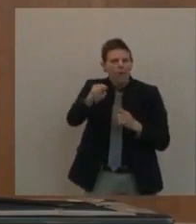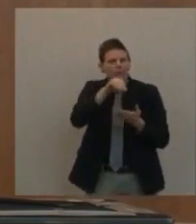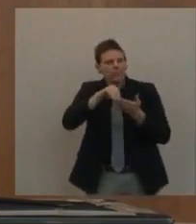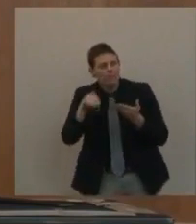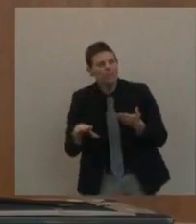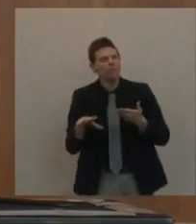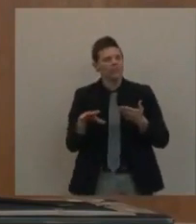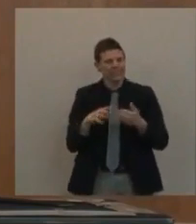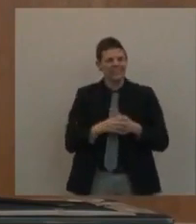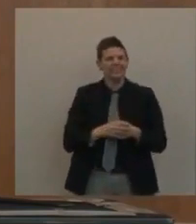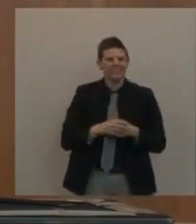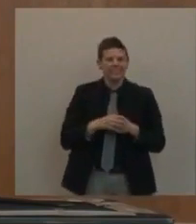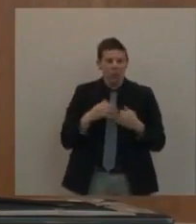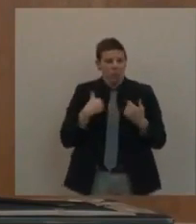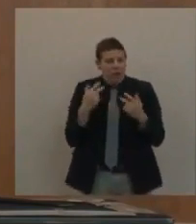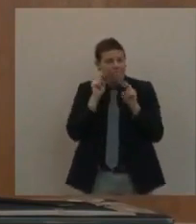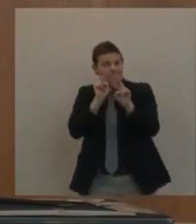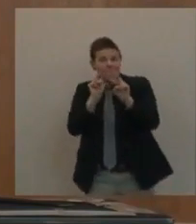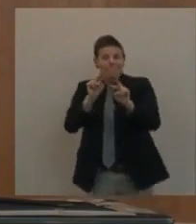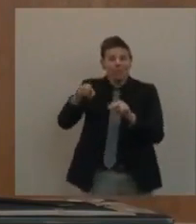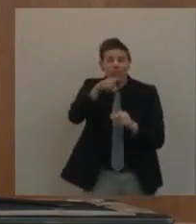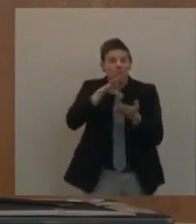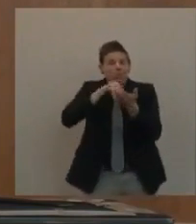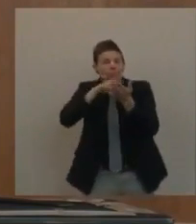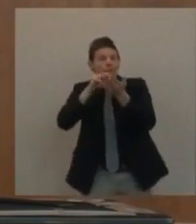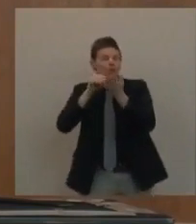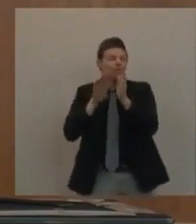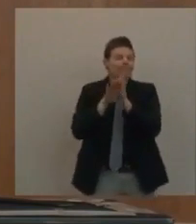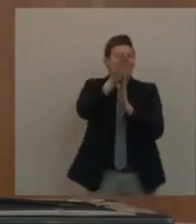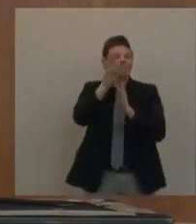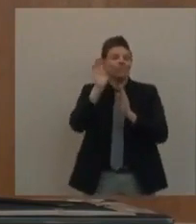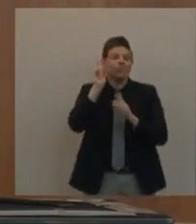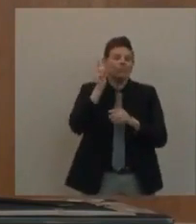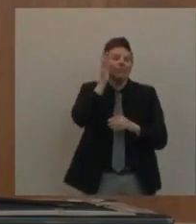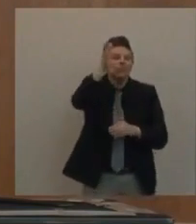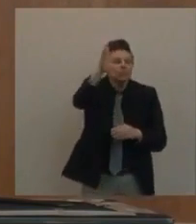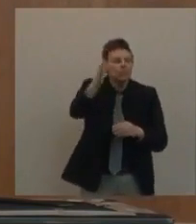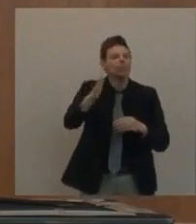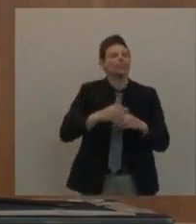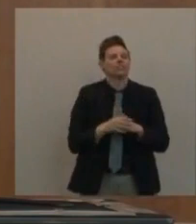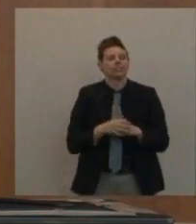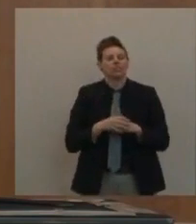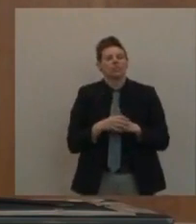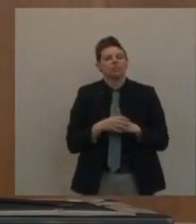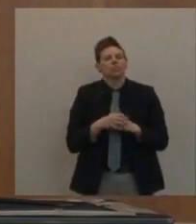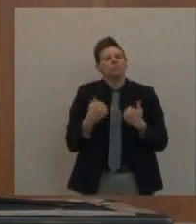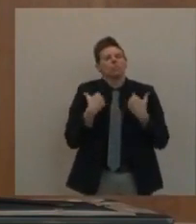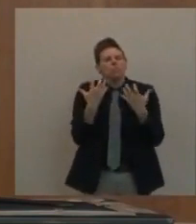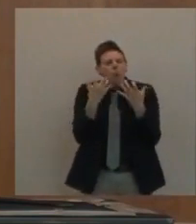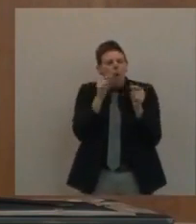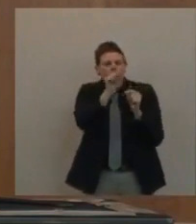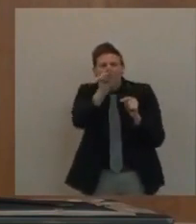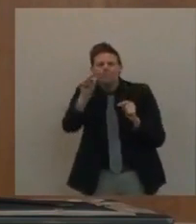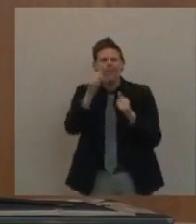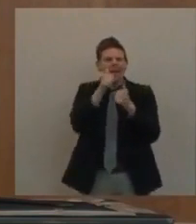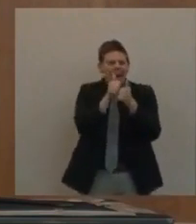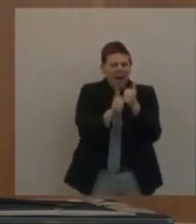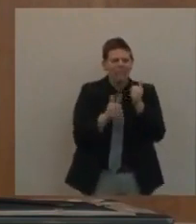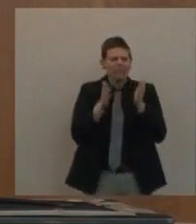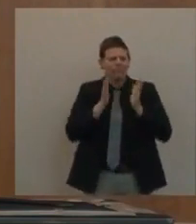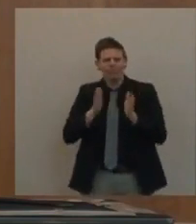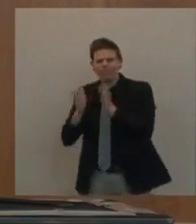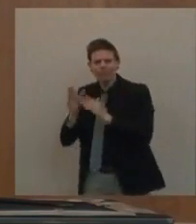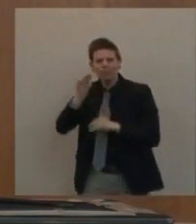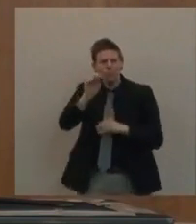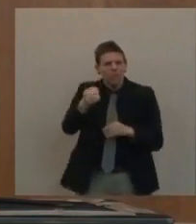YOUR EDUCATORS ARE STILL CARRYING ABOUT YOU, WORRIED ABOUT YOU, AND EXCITED ABOUT YOUR EDUCATION, EVEN THOUGH YOU ARE NOT GOING PHYSICALLY TO A SCHOOL.